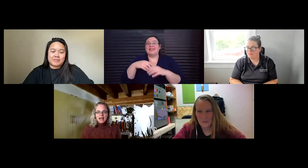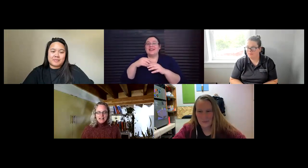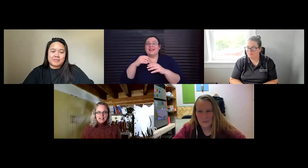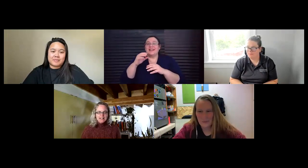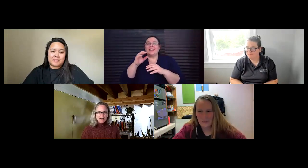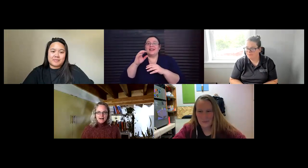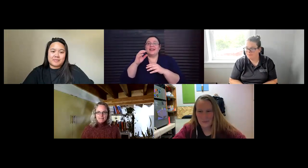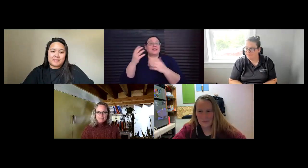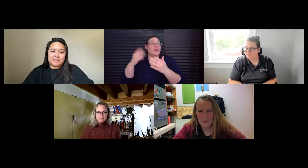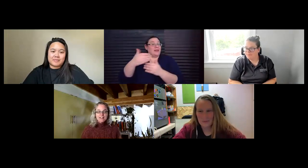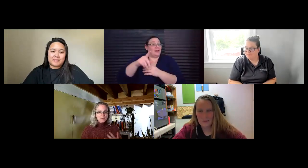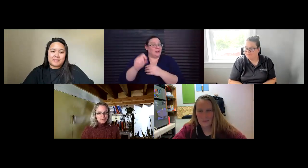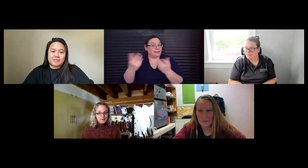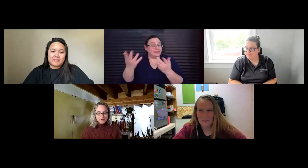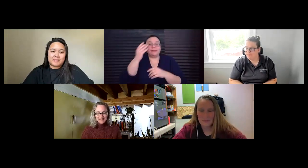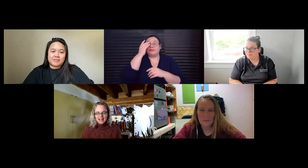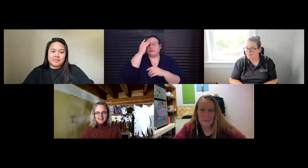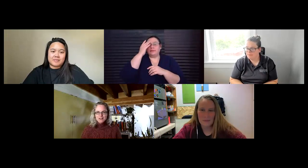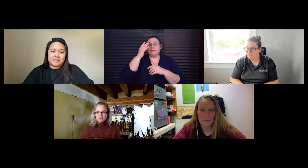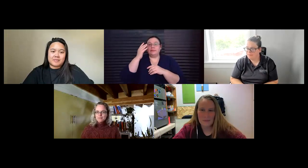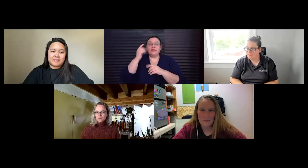And that is this one is for you Renee.